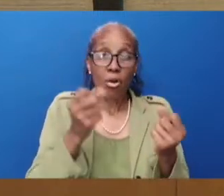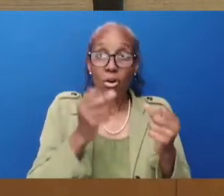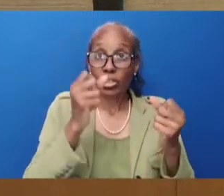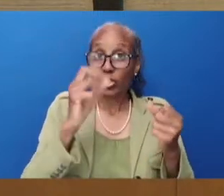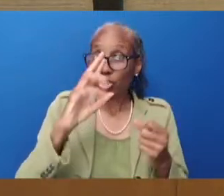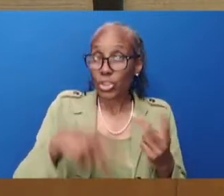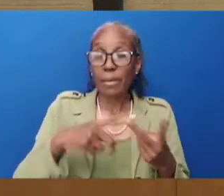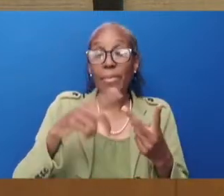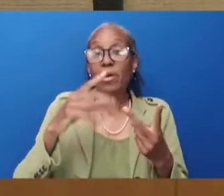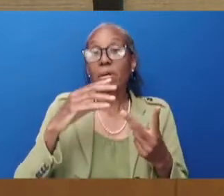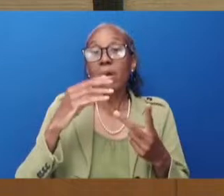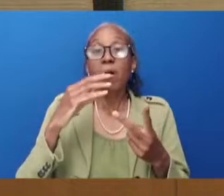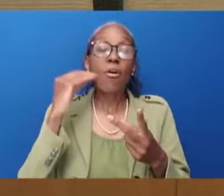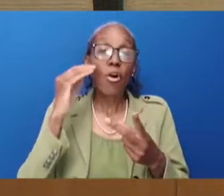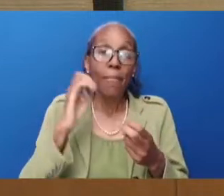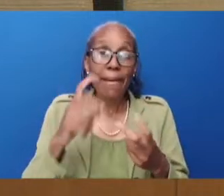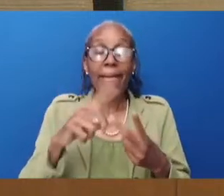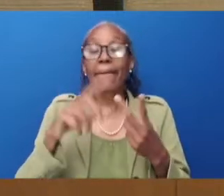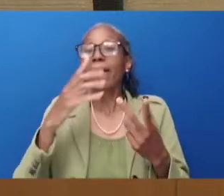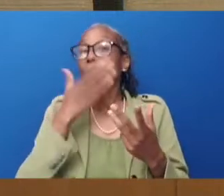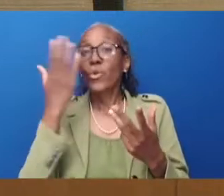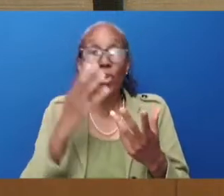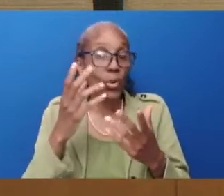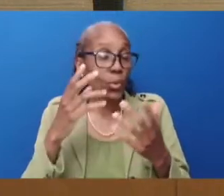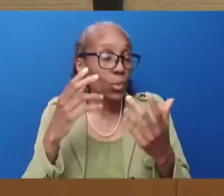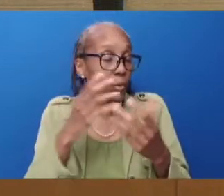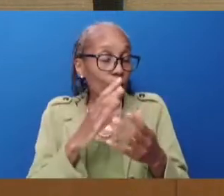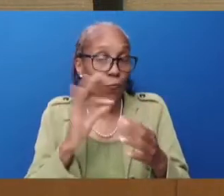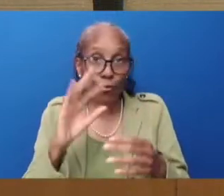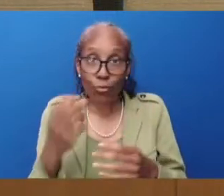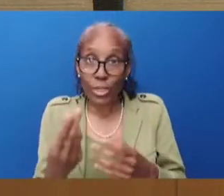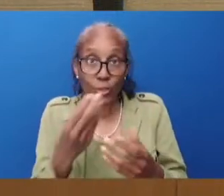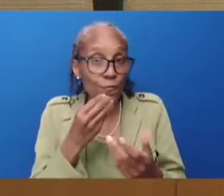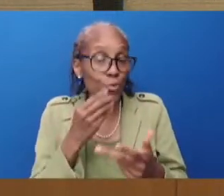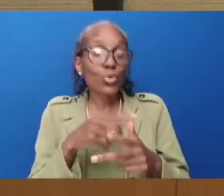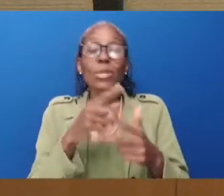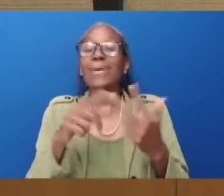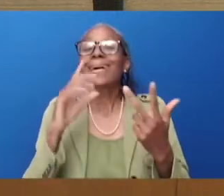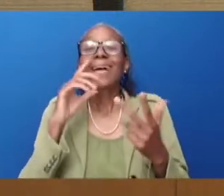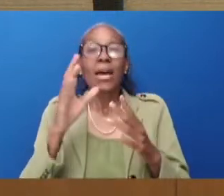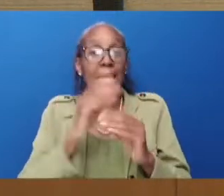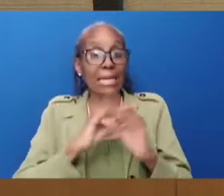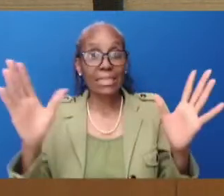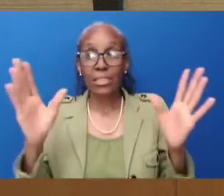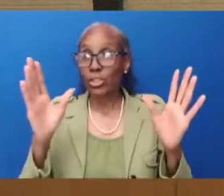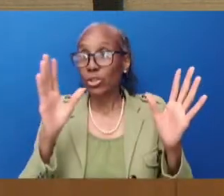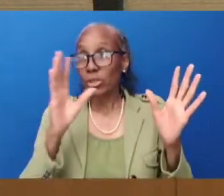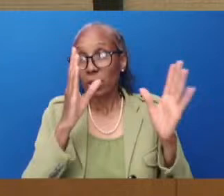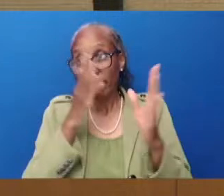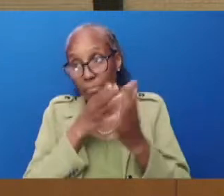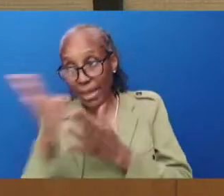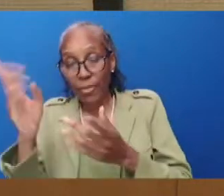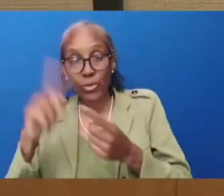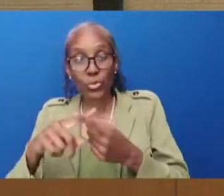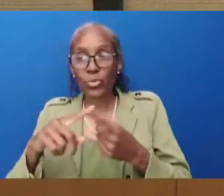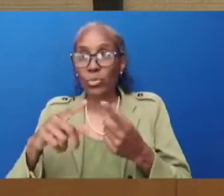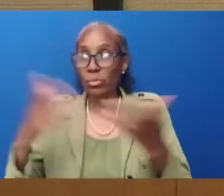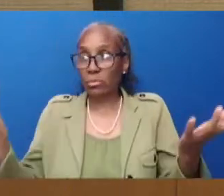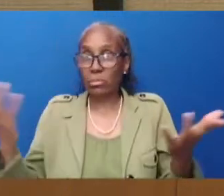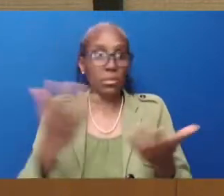PATHWAYS TO REAL CAREERS. THEY'RE NOT GETTING AUTO SHOP, HOME EC, OR CIVICS, NOT GETTING